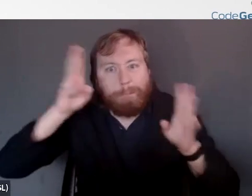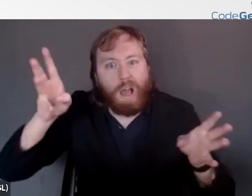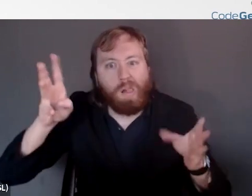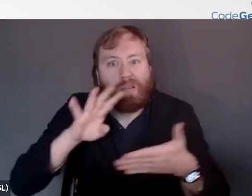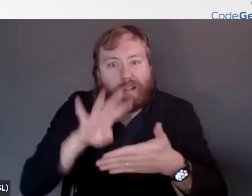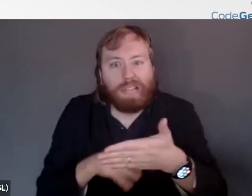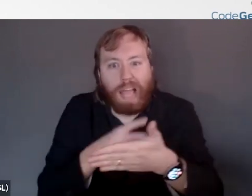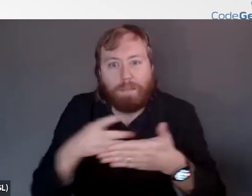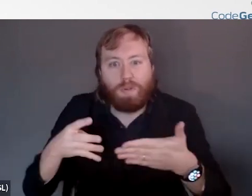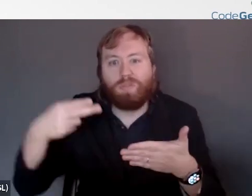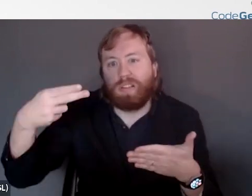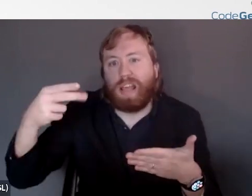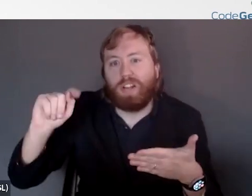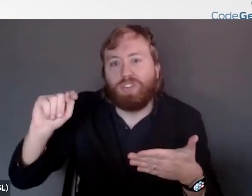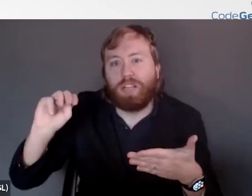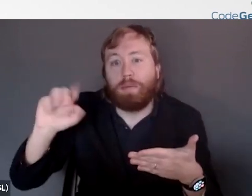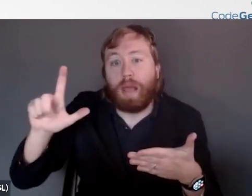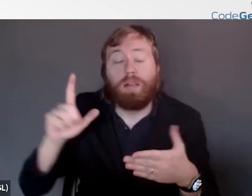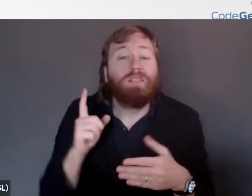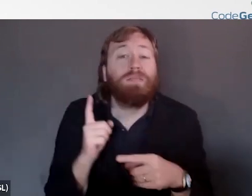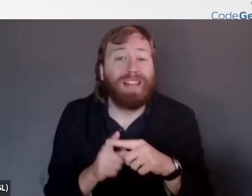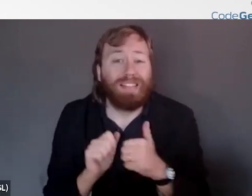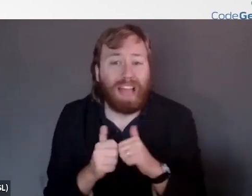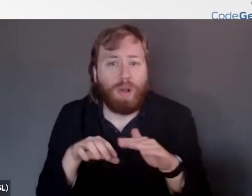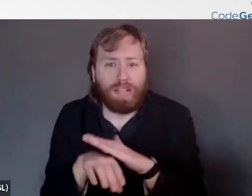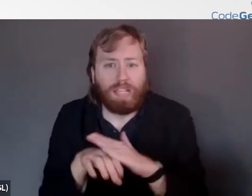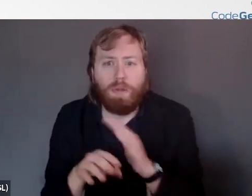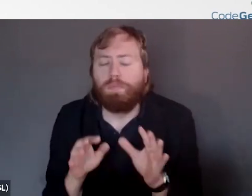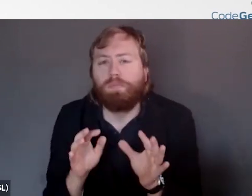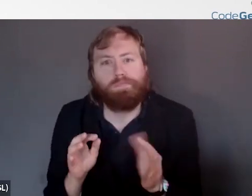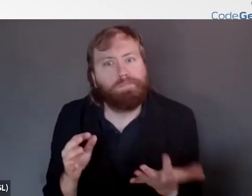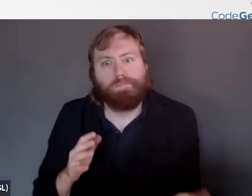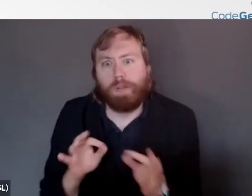The key to building anything in HTML is to stick to